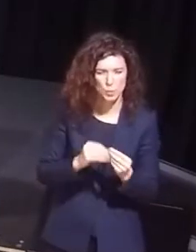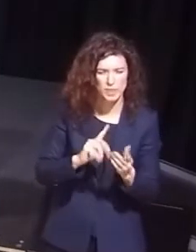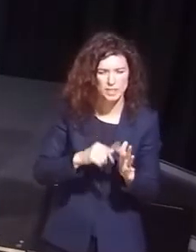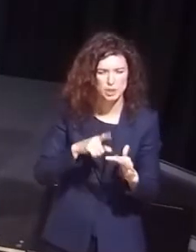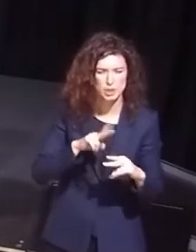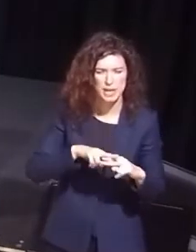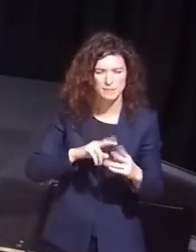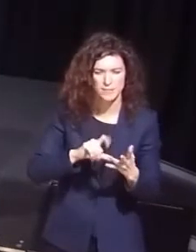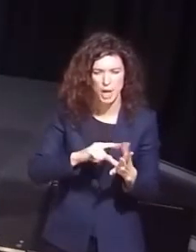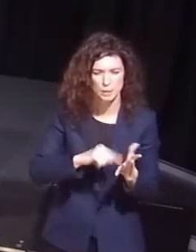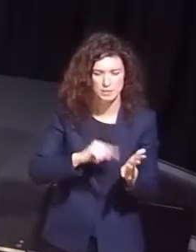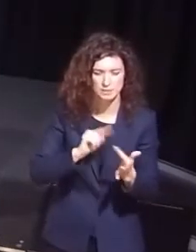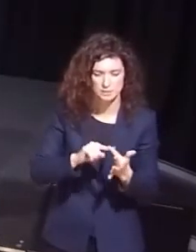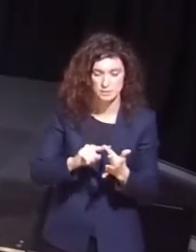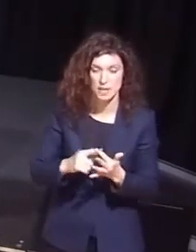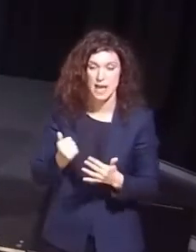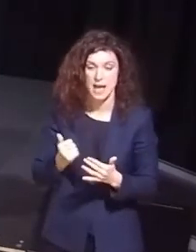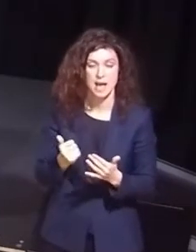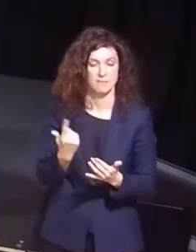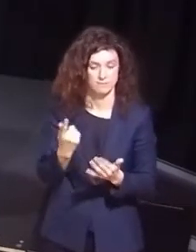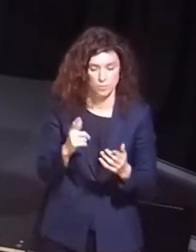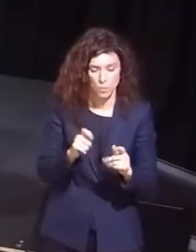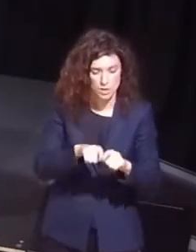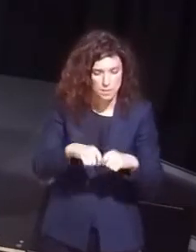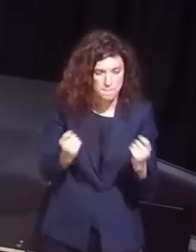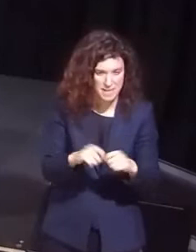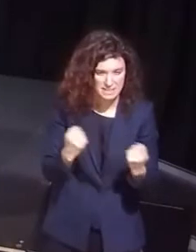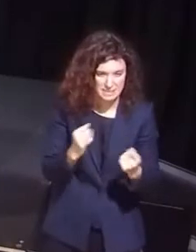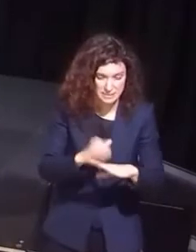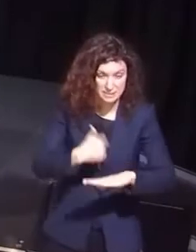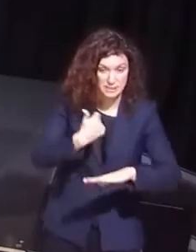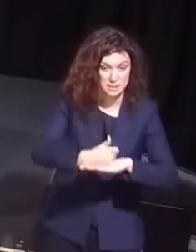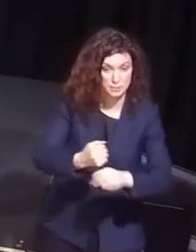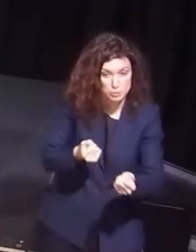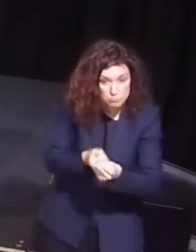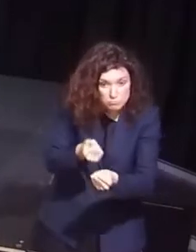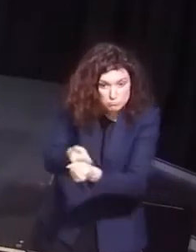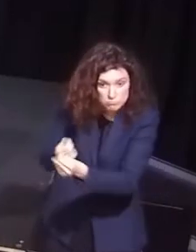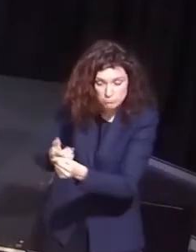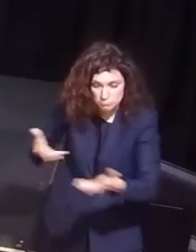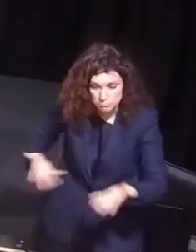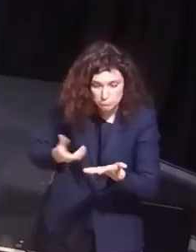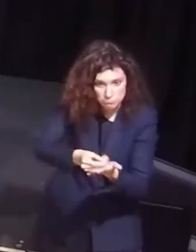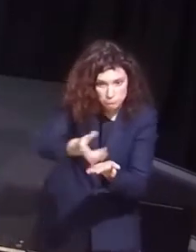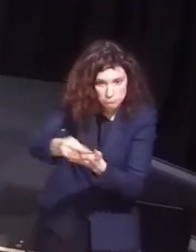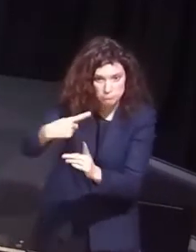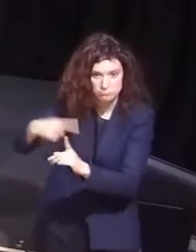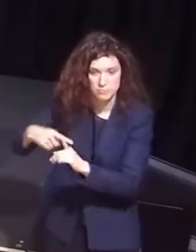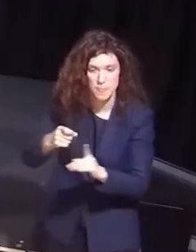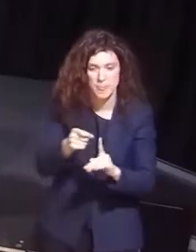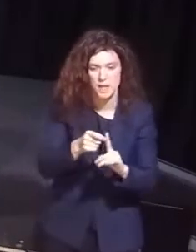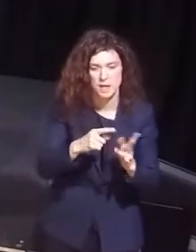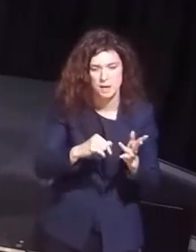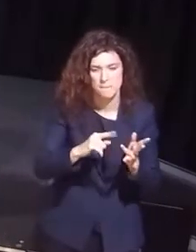and magazine set up to support and empower Possum users. Most importantly it was run by Possum users themselves.